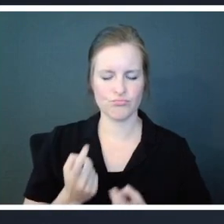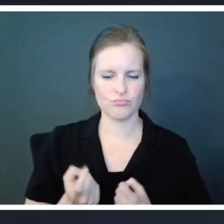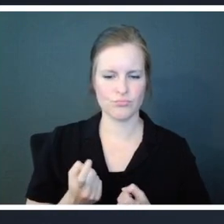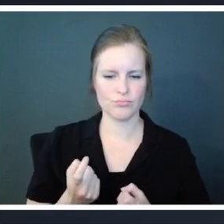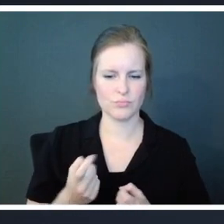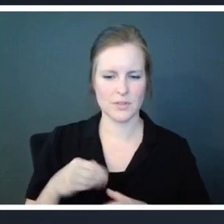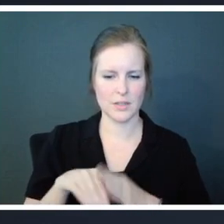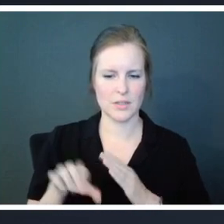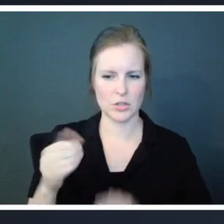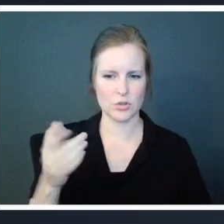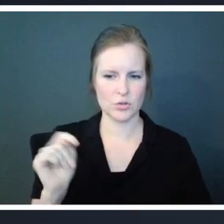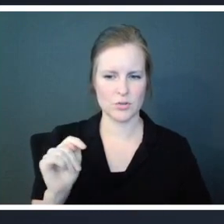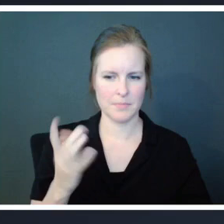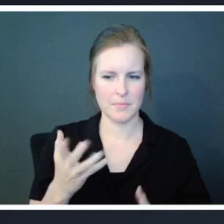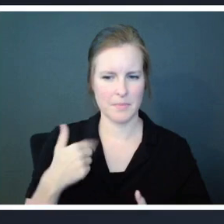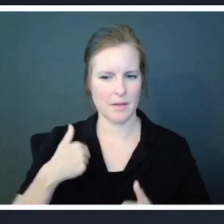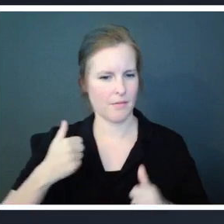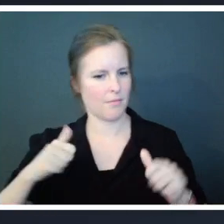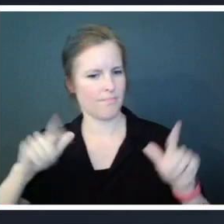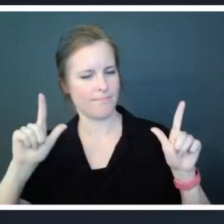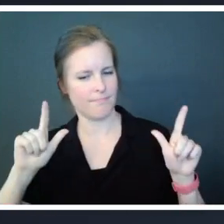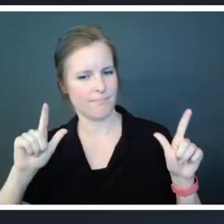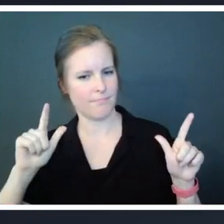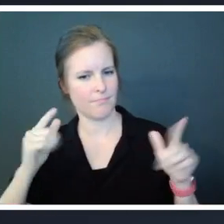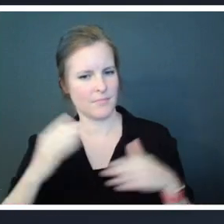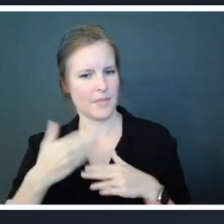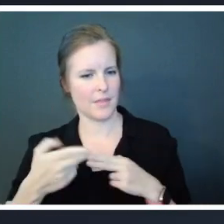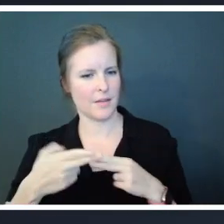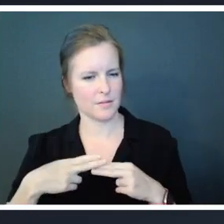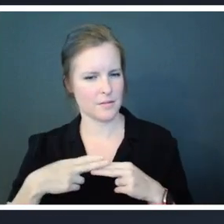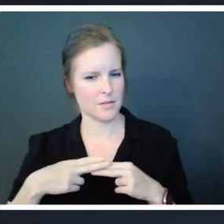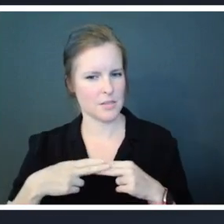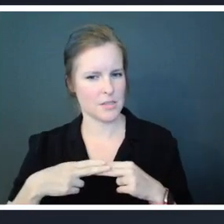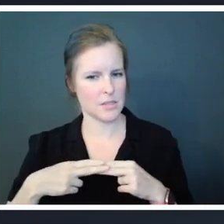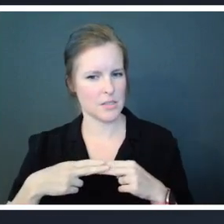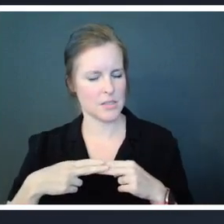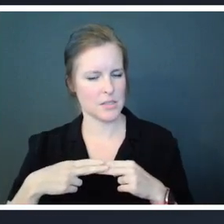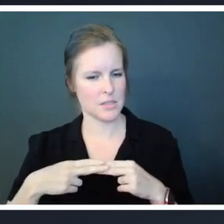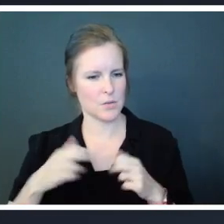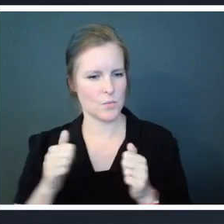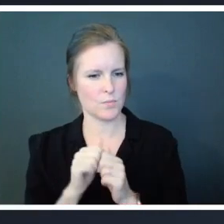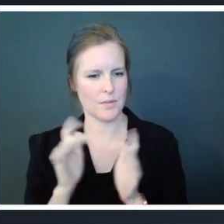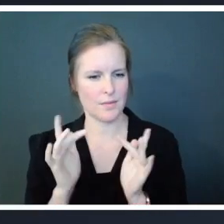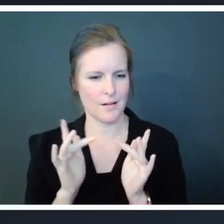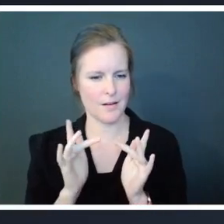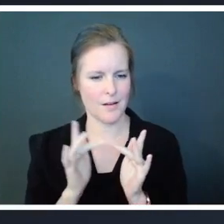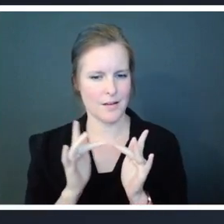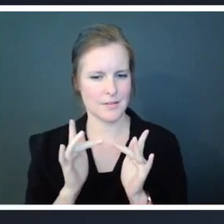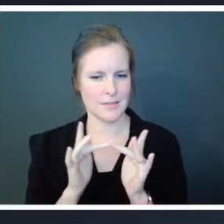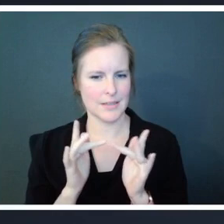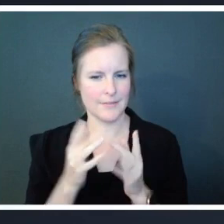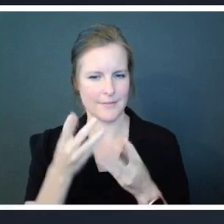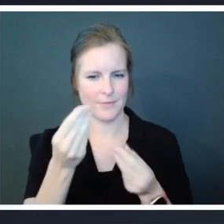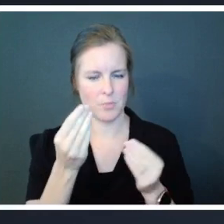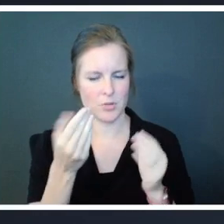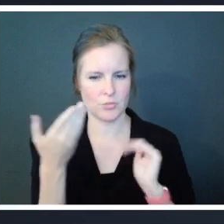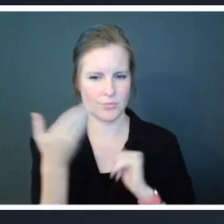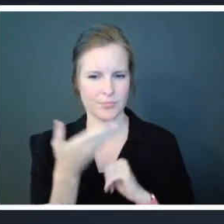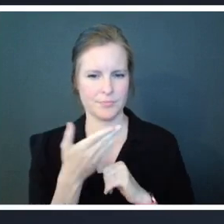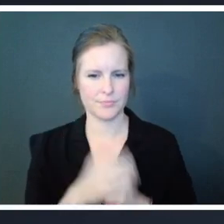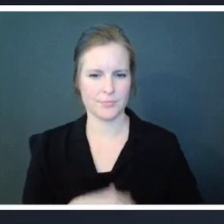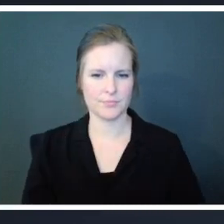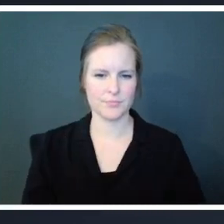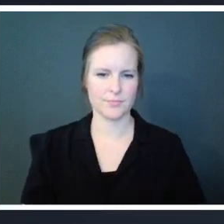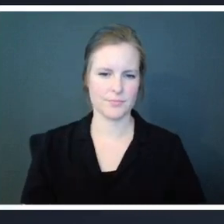screen and maybe put up the next slide with our contact information. And so, we do invite you,